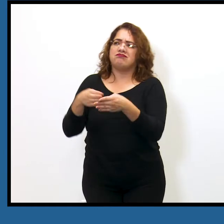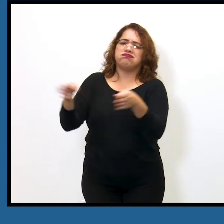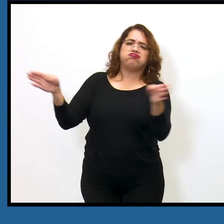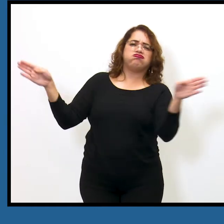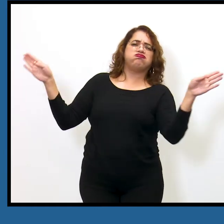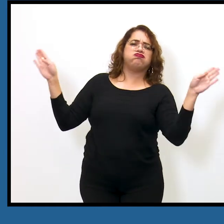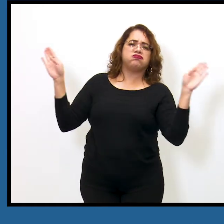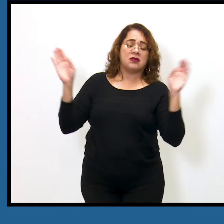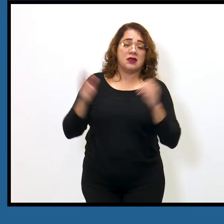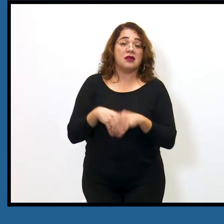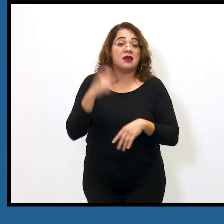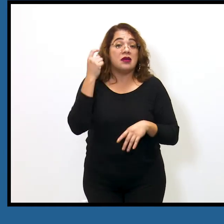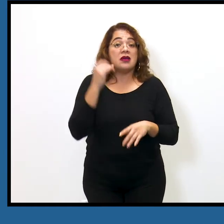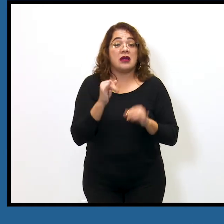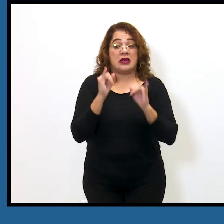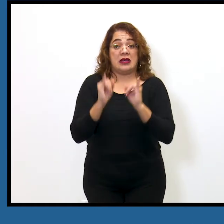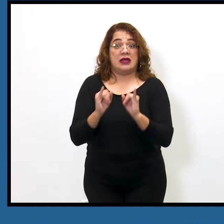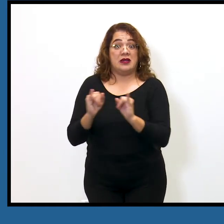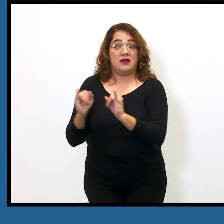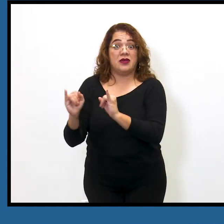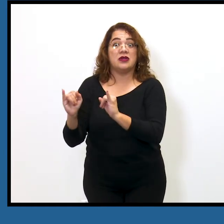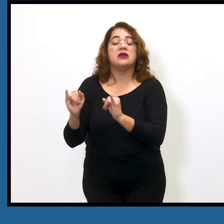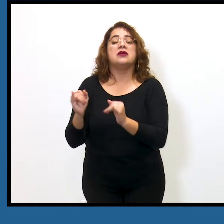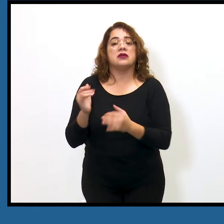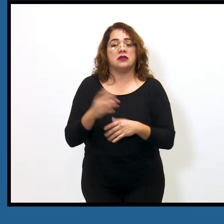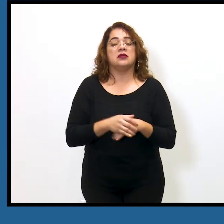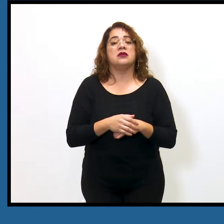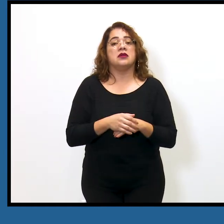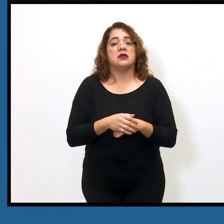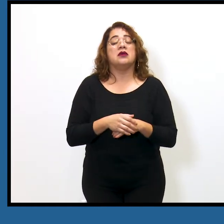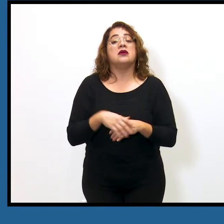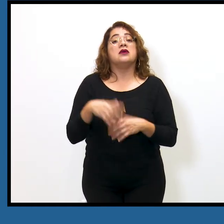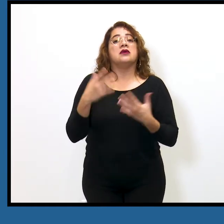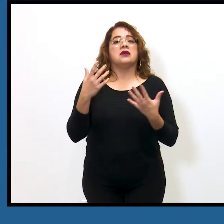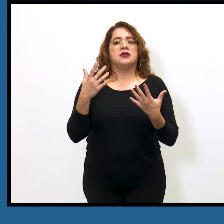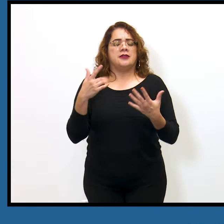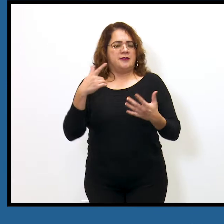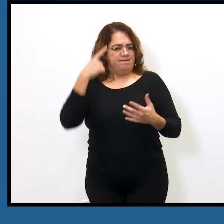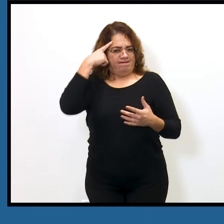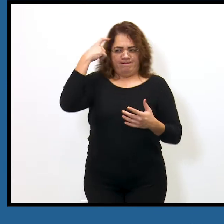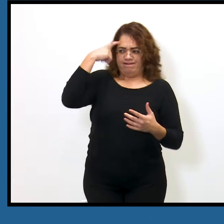are individuals who are skeptical, there are many many that are eager for their turn and so